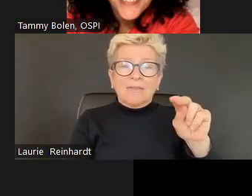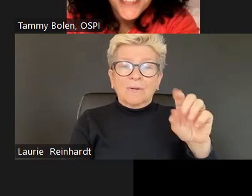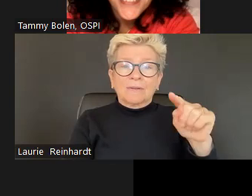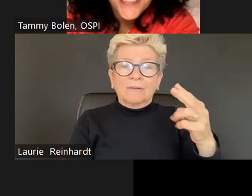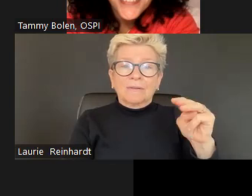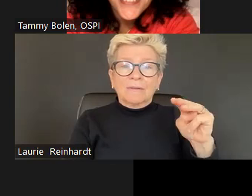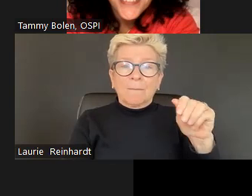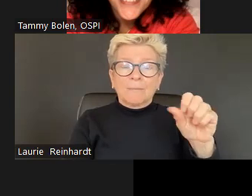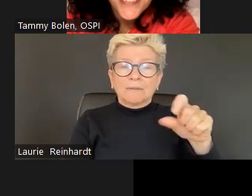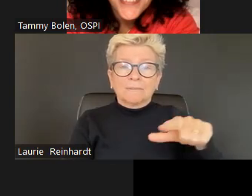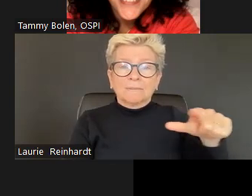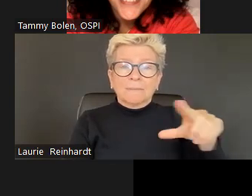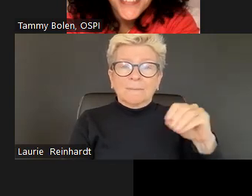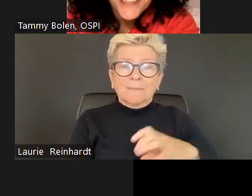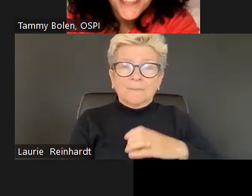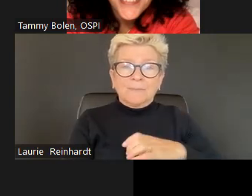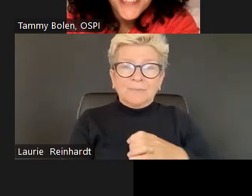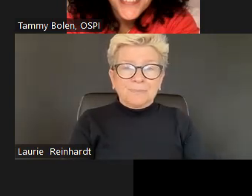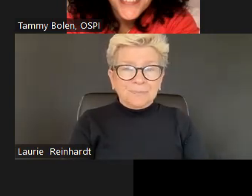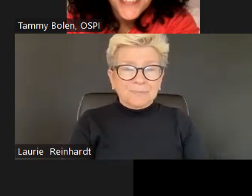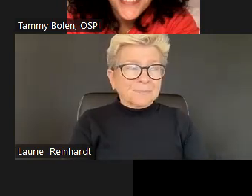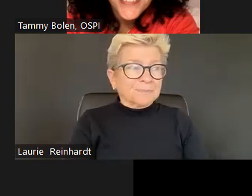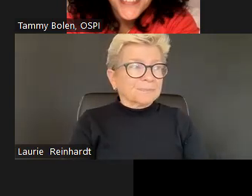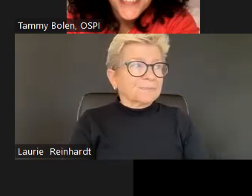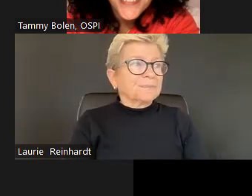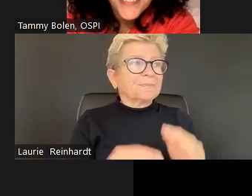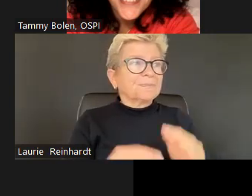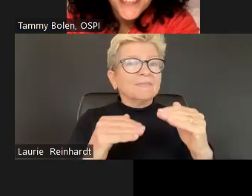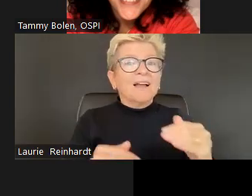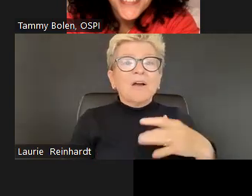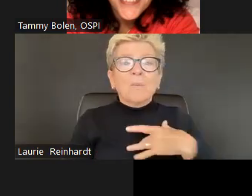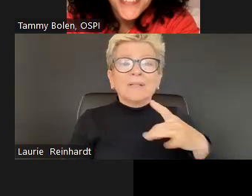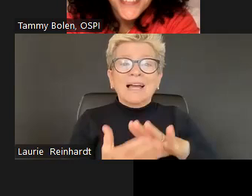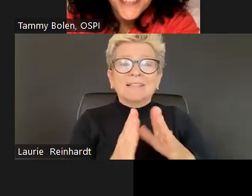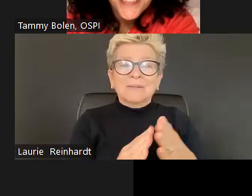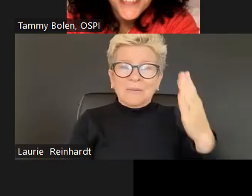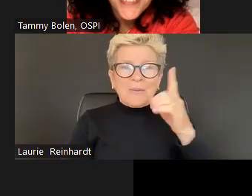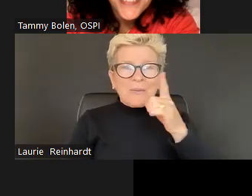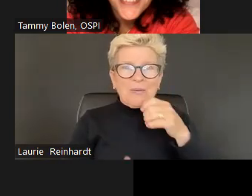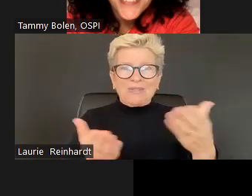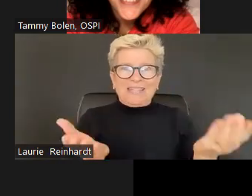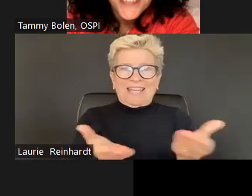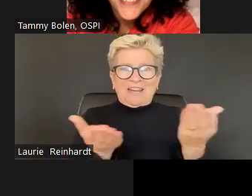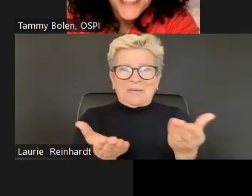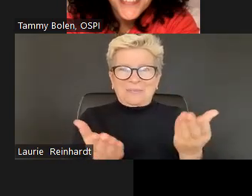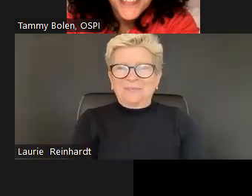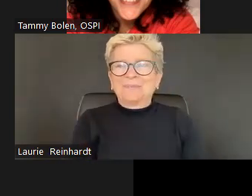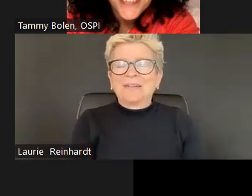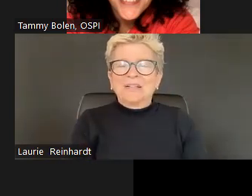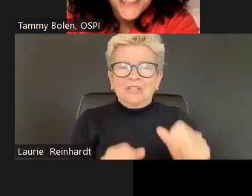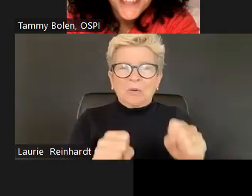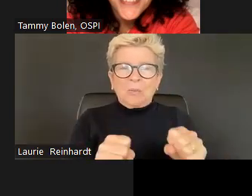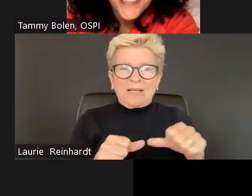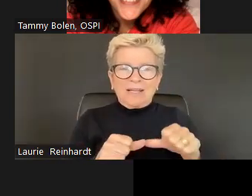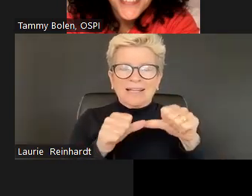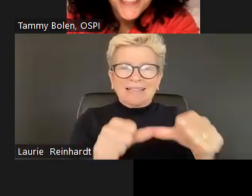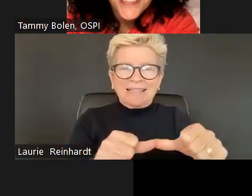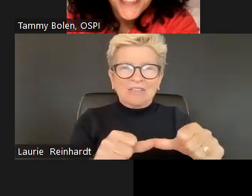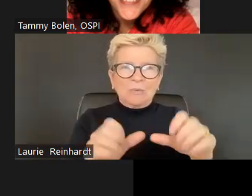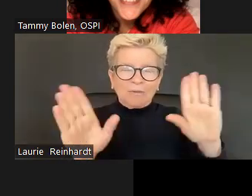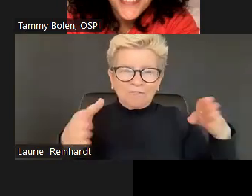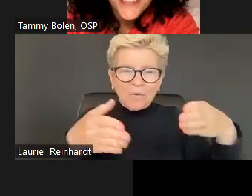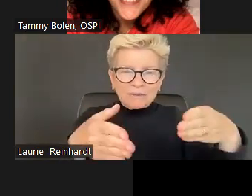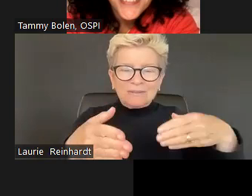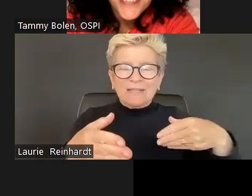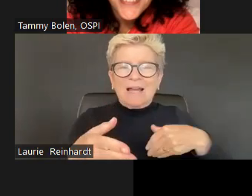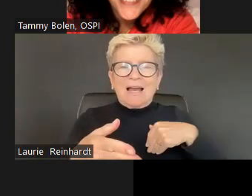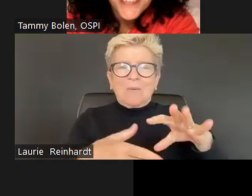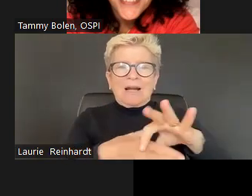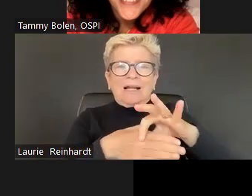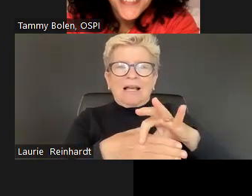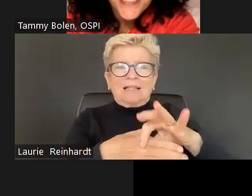We also have with us our very talented American Sign Language team and interpreters, Laurie Reinhardt and Catherine Thomas.